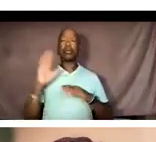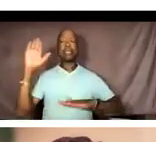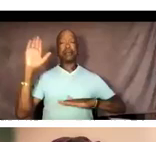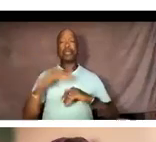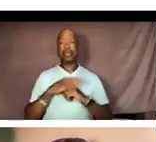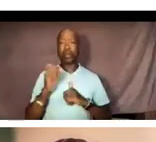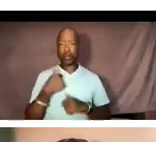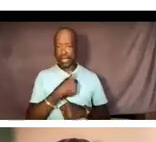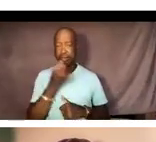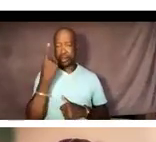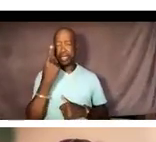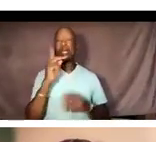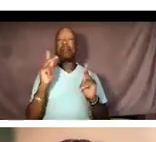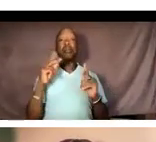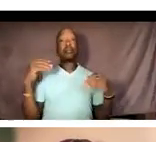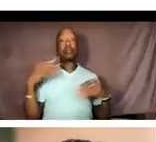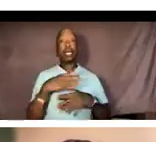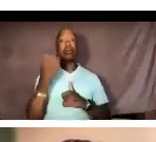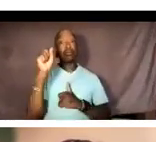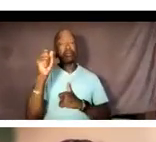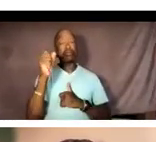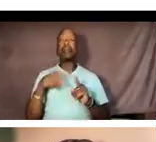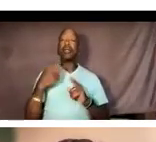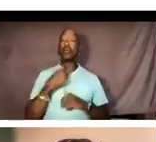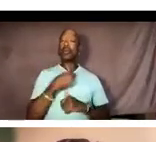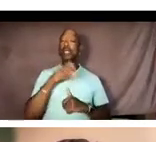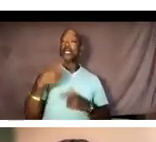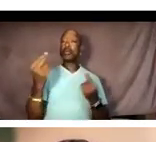understand that people are scared but like what we ultimately need to do is just keep masking